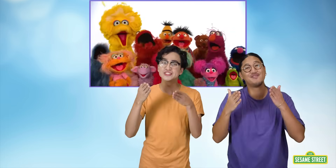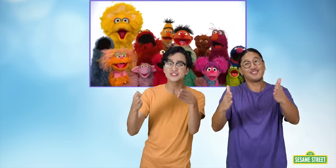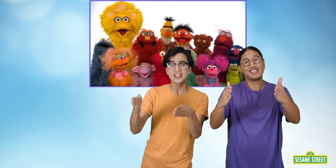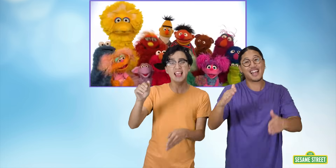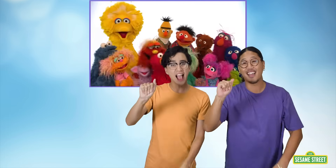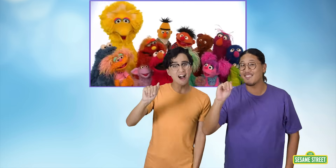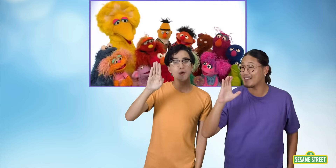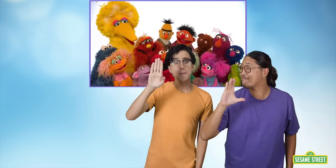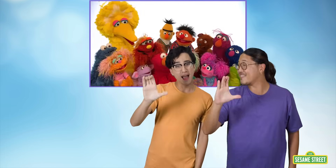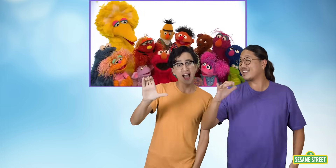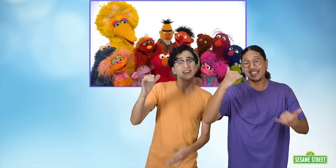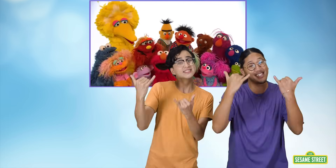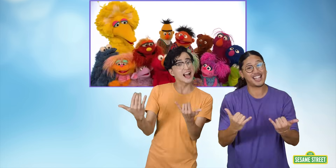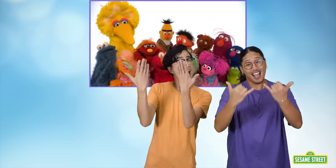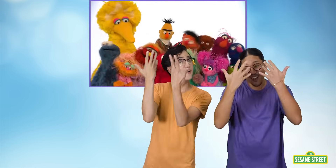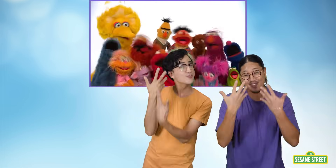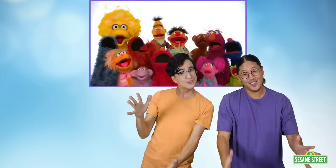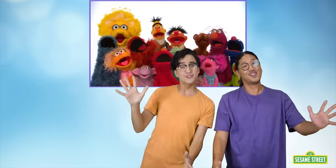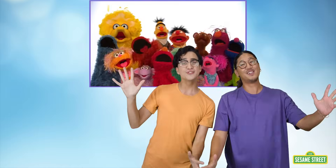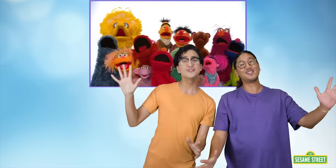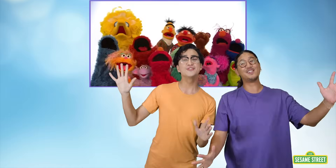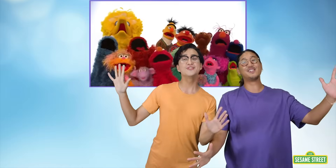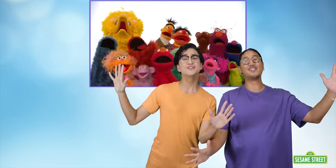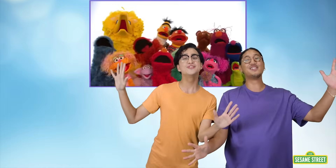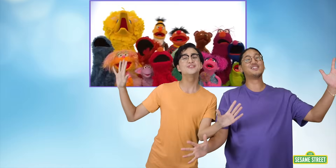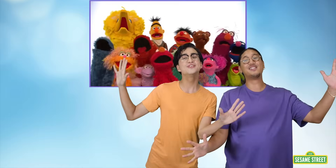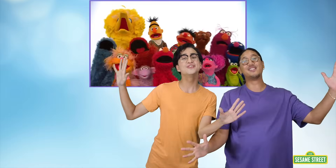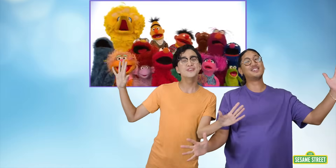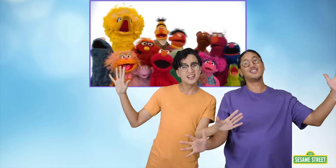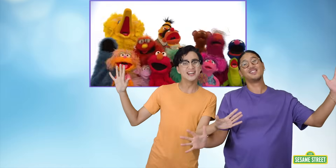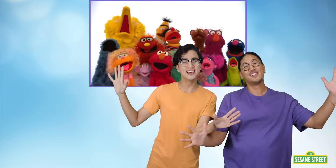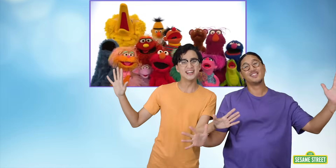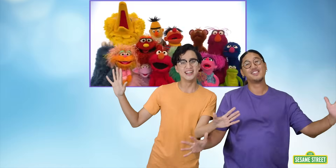[SINGING] The Sesame Street alphabet is [SINGING] through.